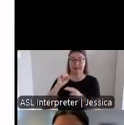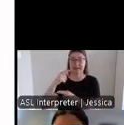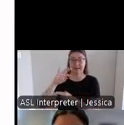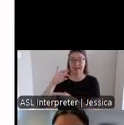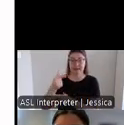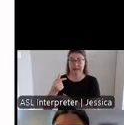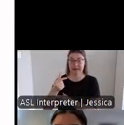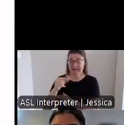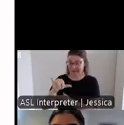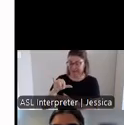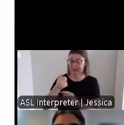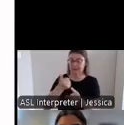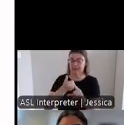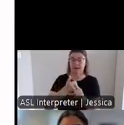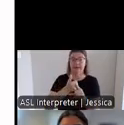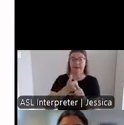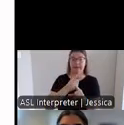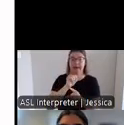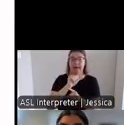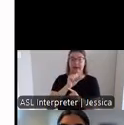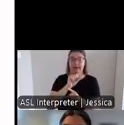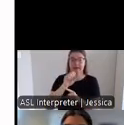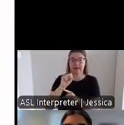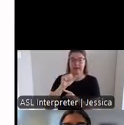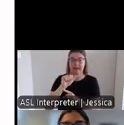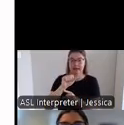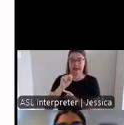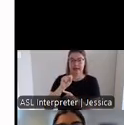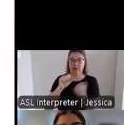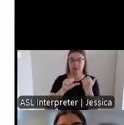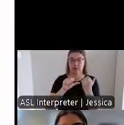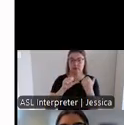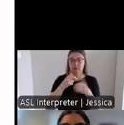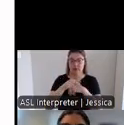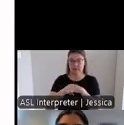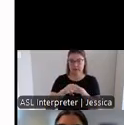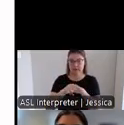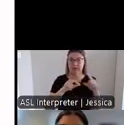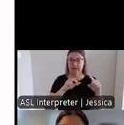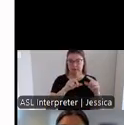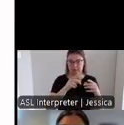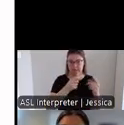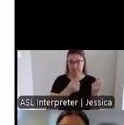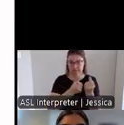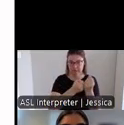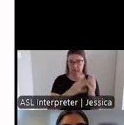and Angélique is the Health Sciences Librarian at the Queen’s University Library.